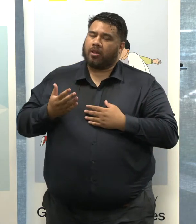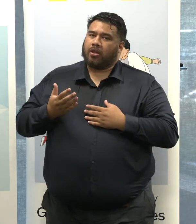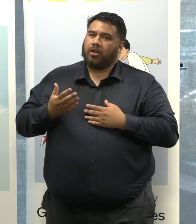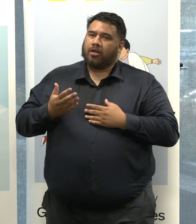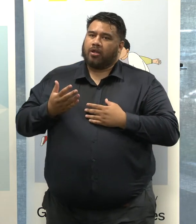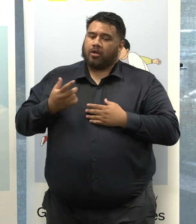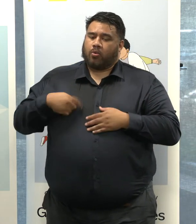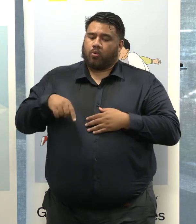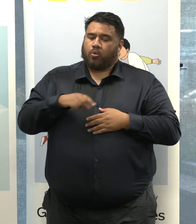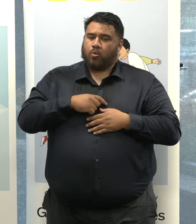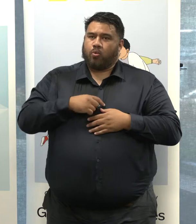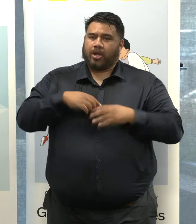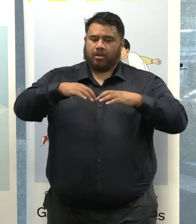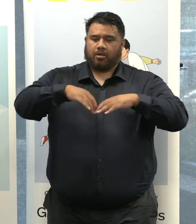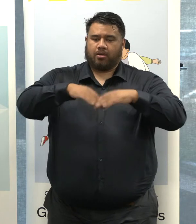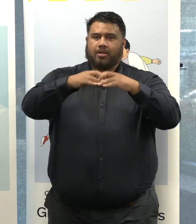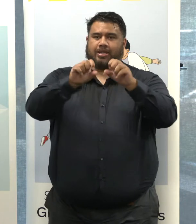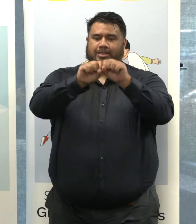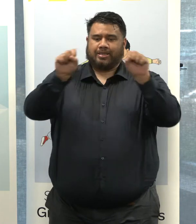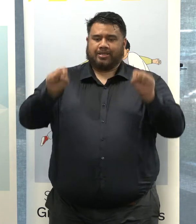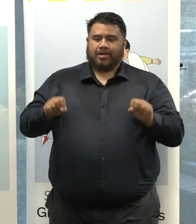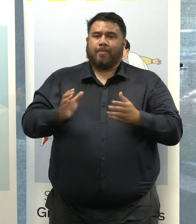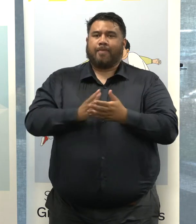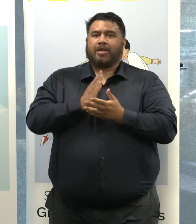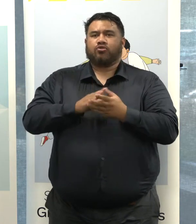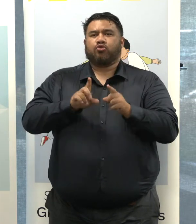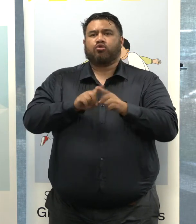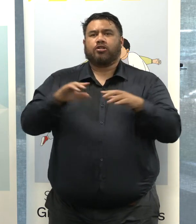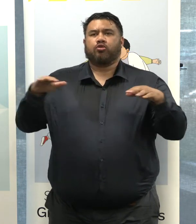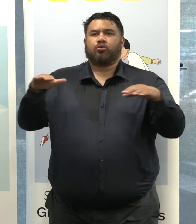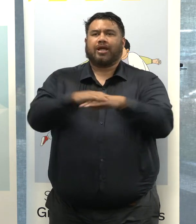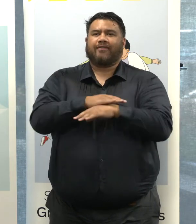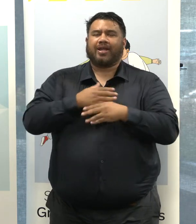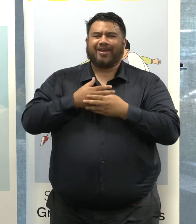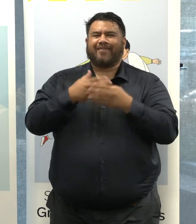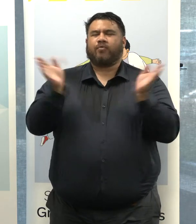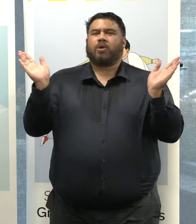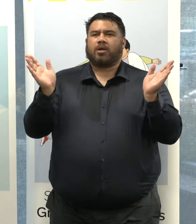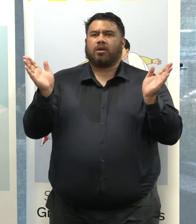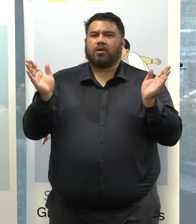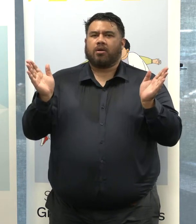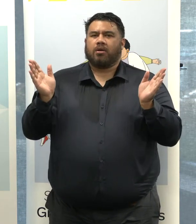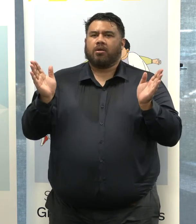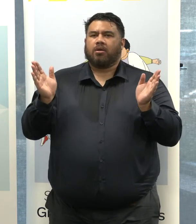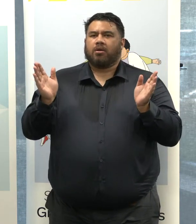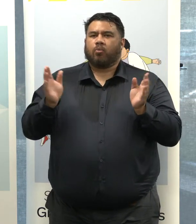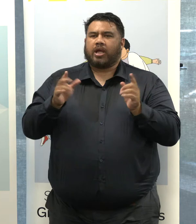this. We have set up the system to try and avoid the situation